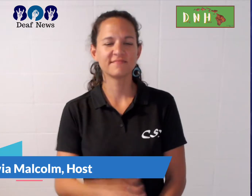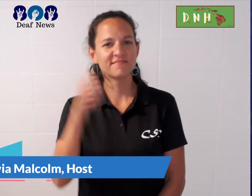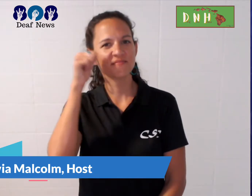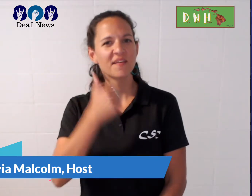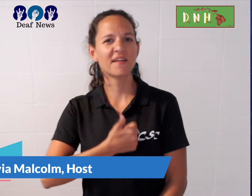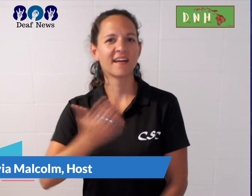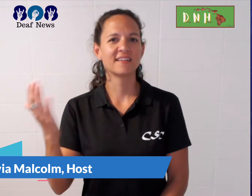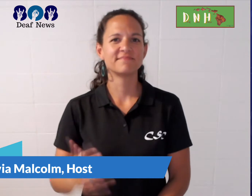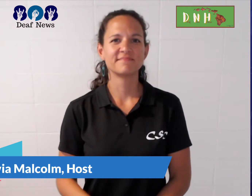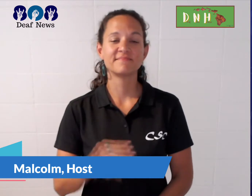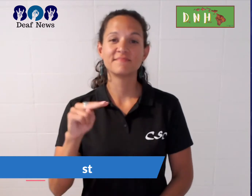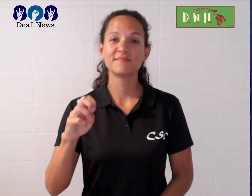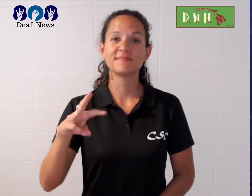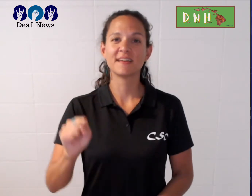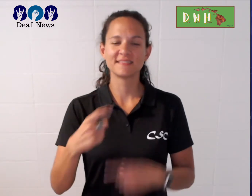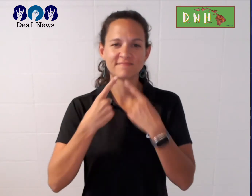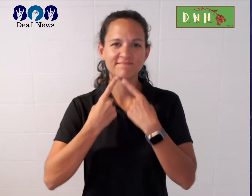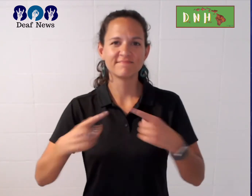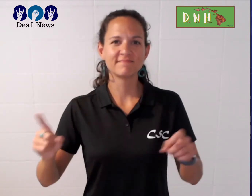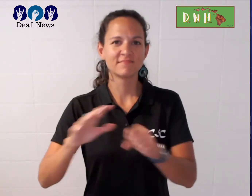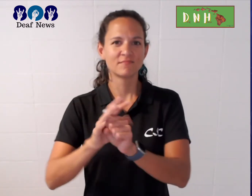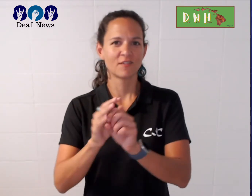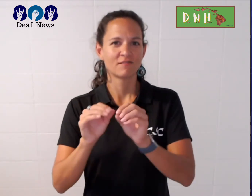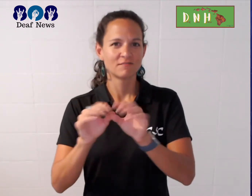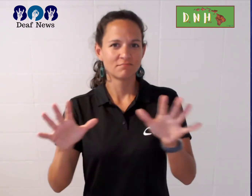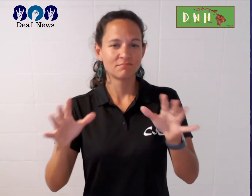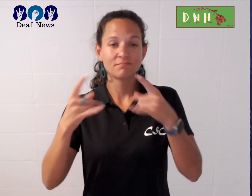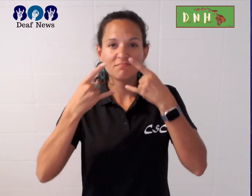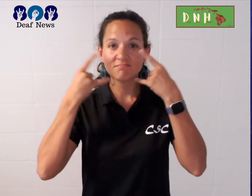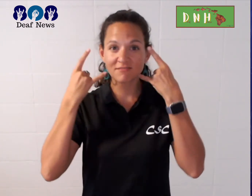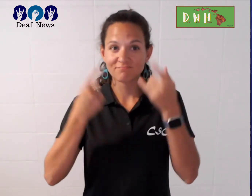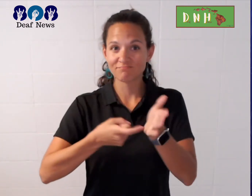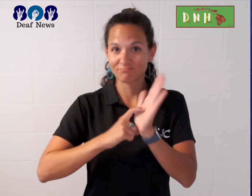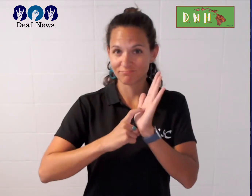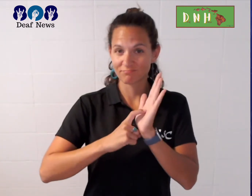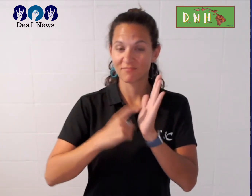Aloha! Todayʻs pandemic news is related to the Mask Mandate.